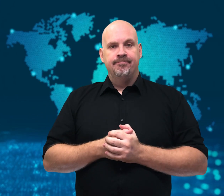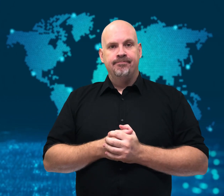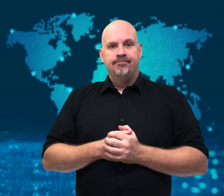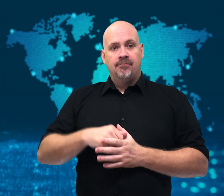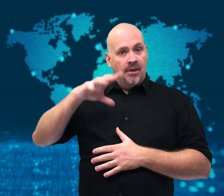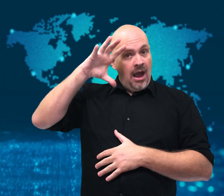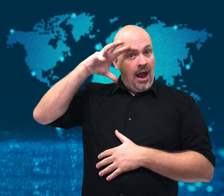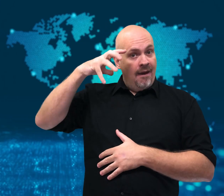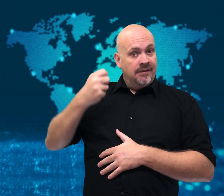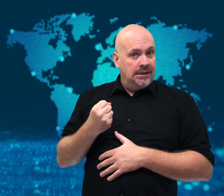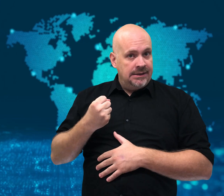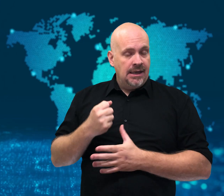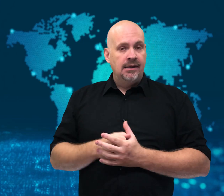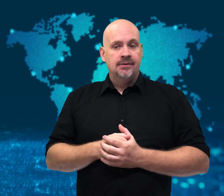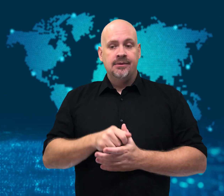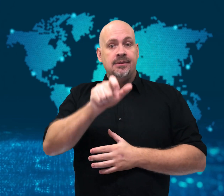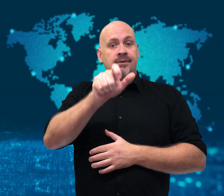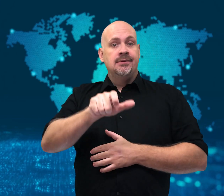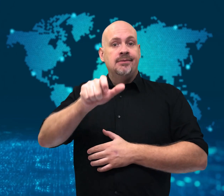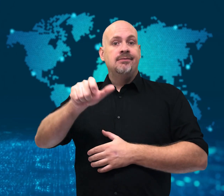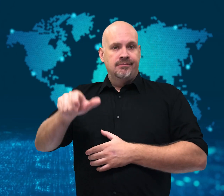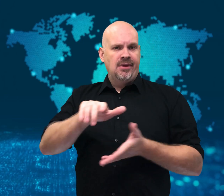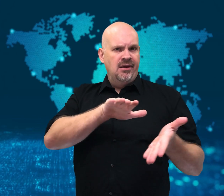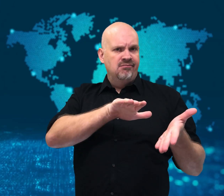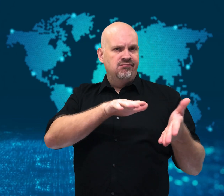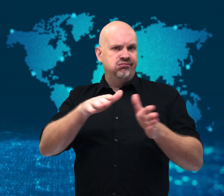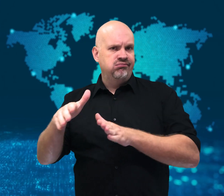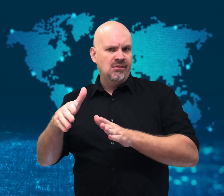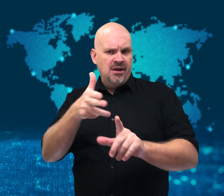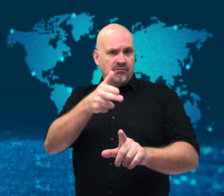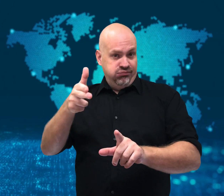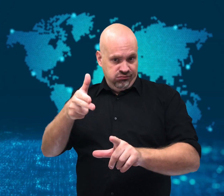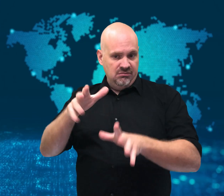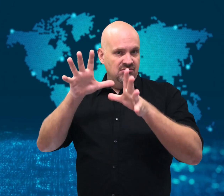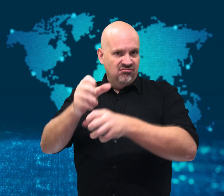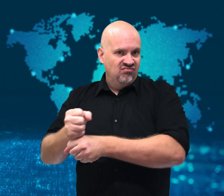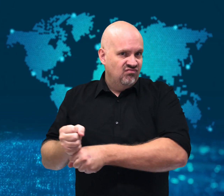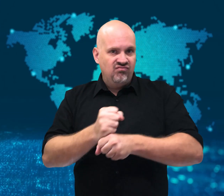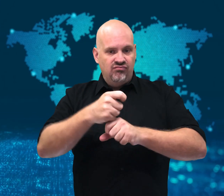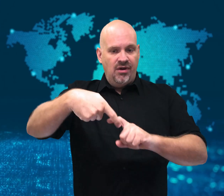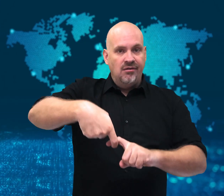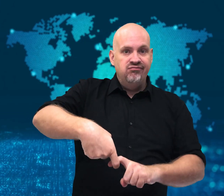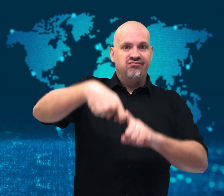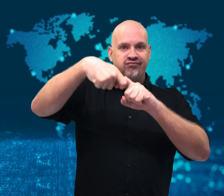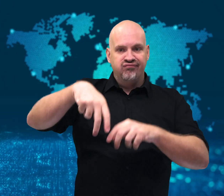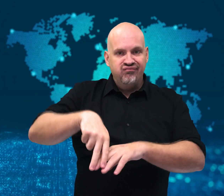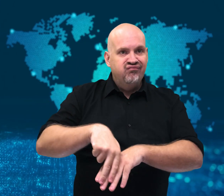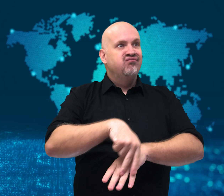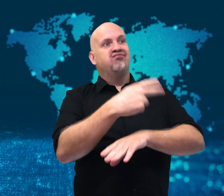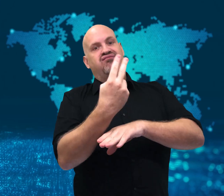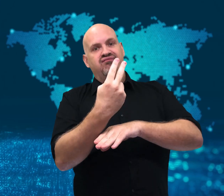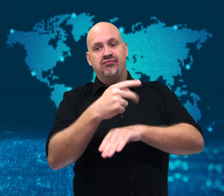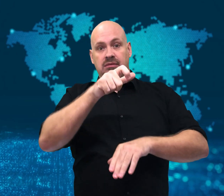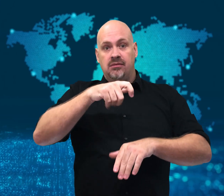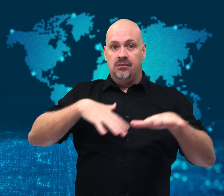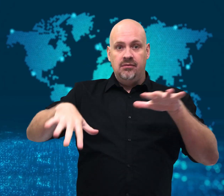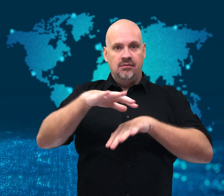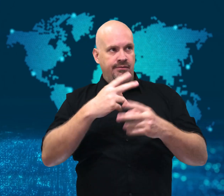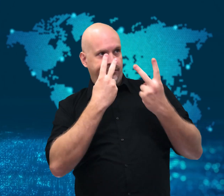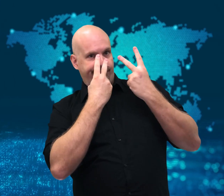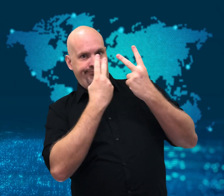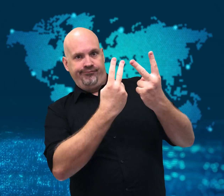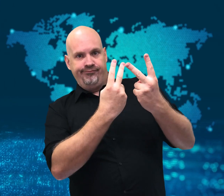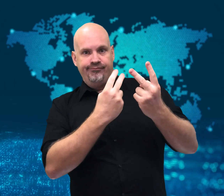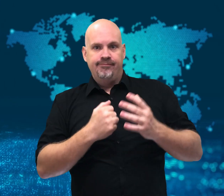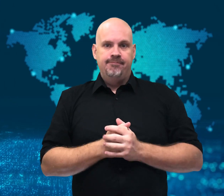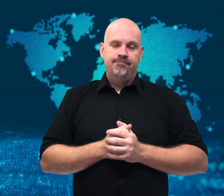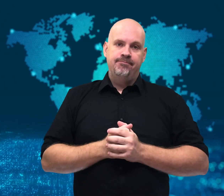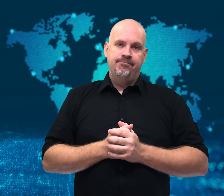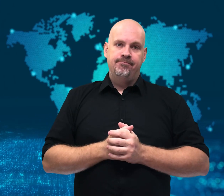Bodies hung in public.